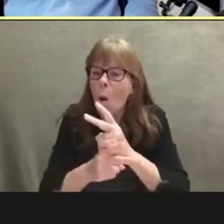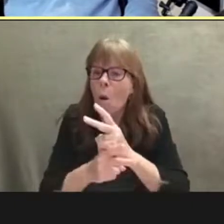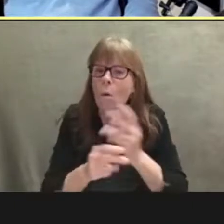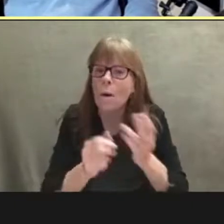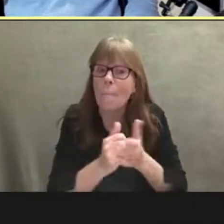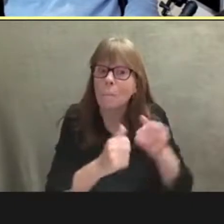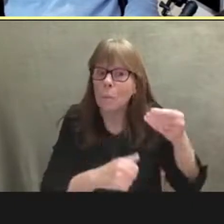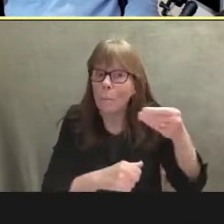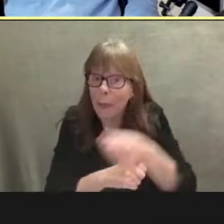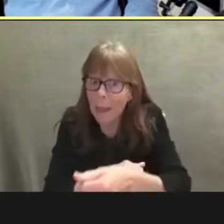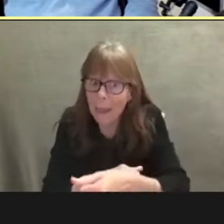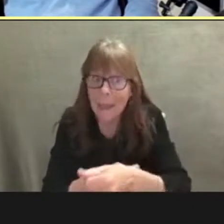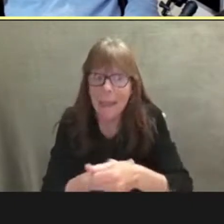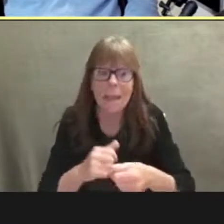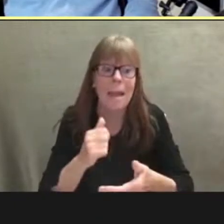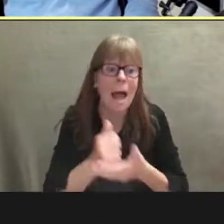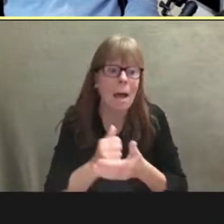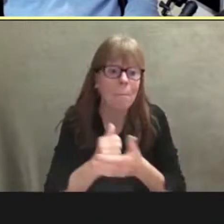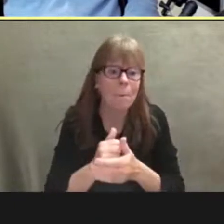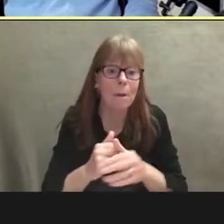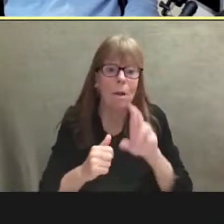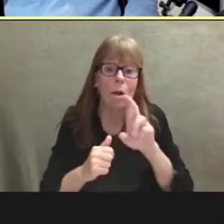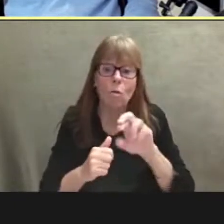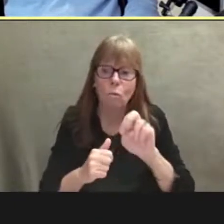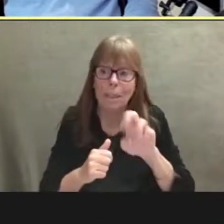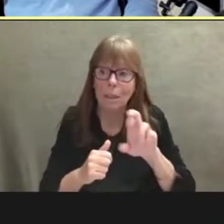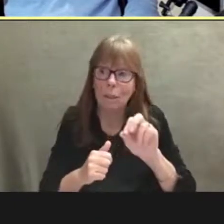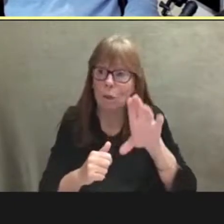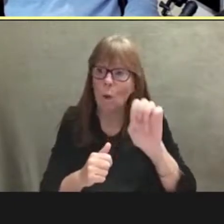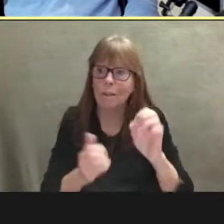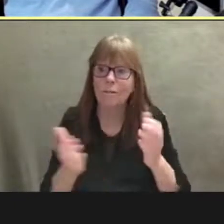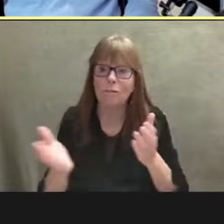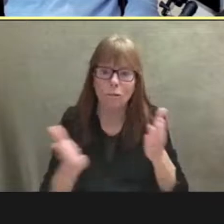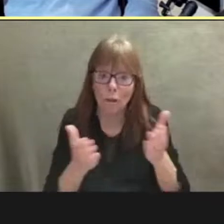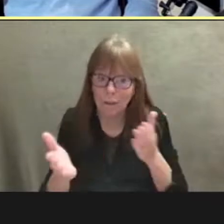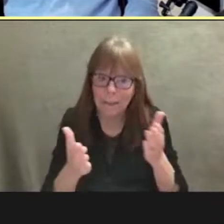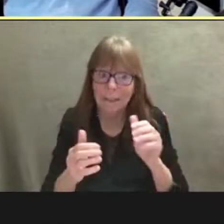the Health Resources and Services Administration, workforce development and training programs,